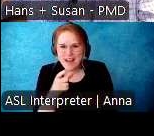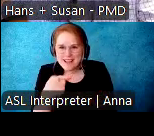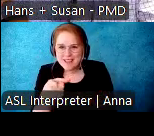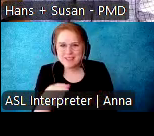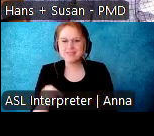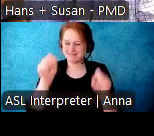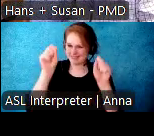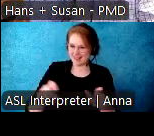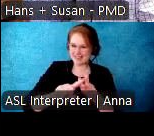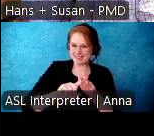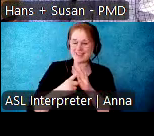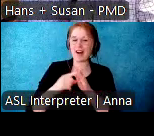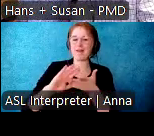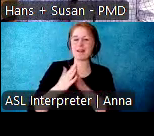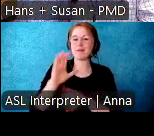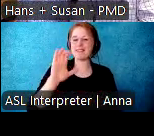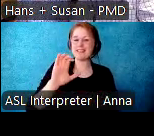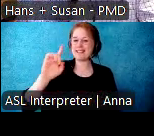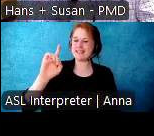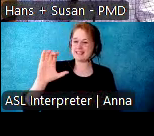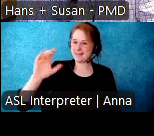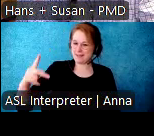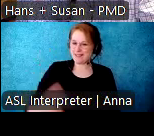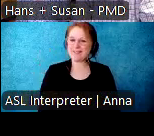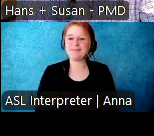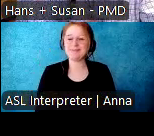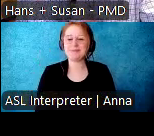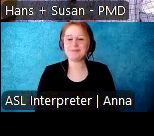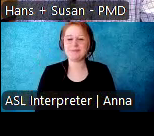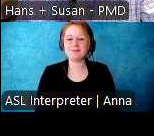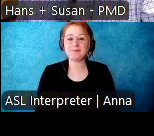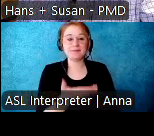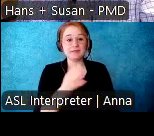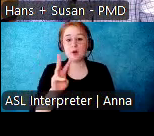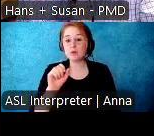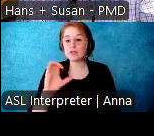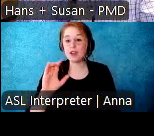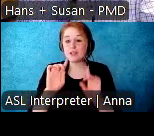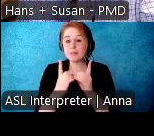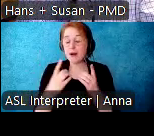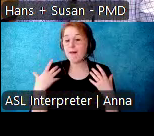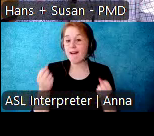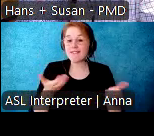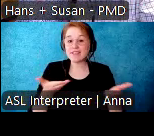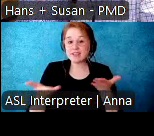as a certified direct care professional, the Wisconsin Department of Health Services in partnership